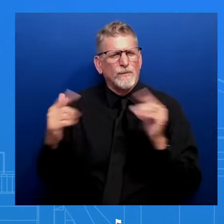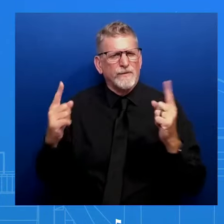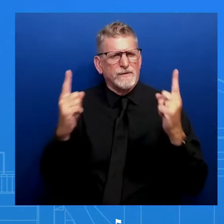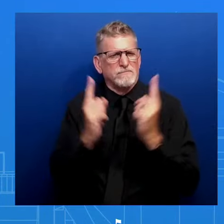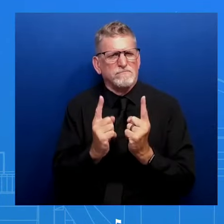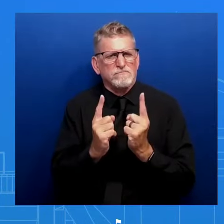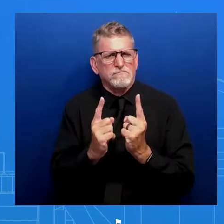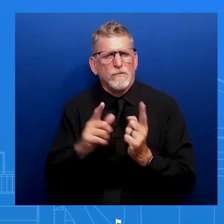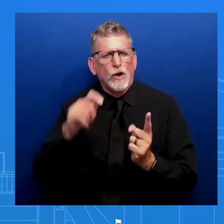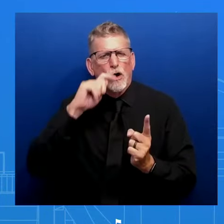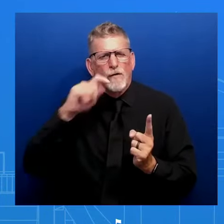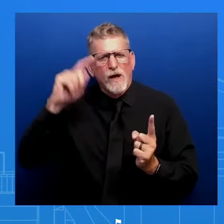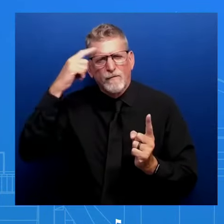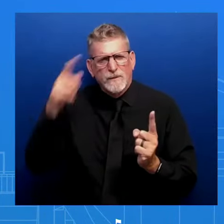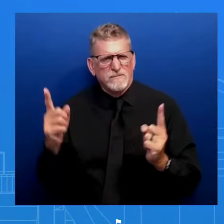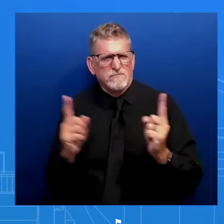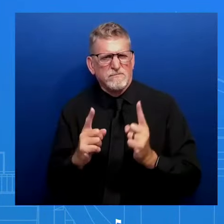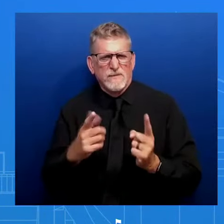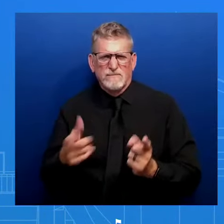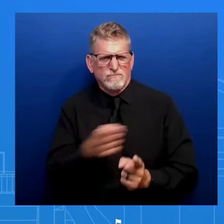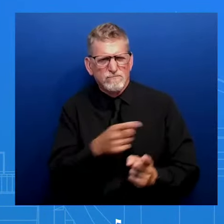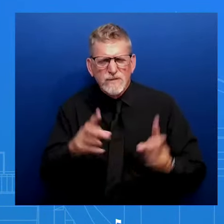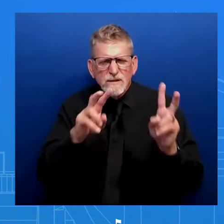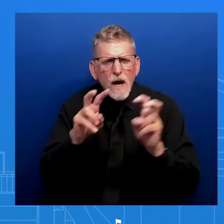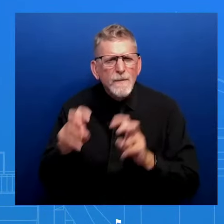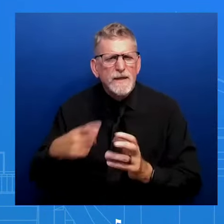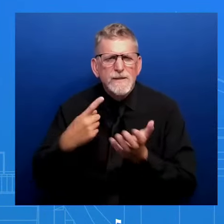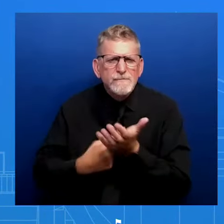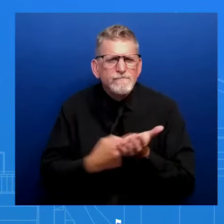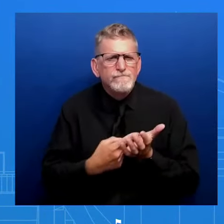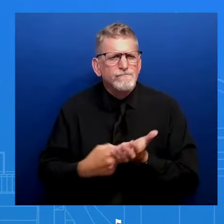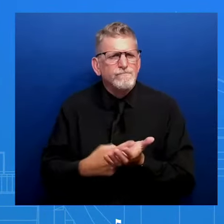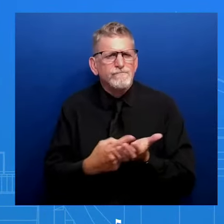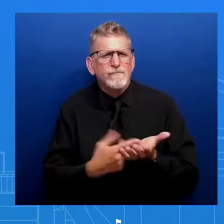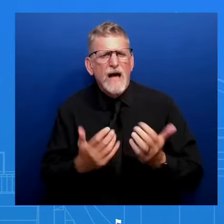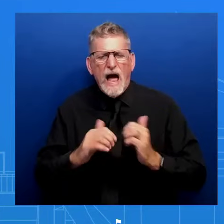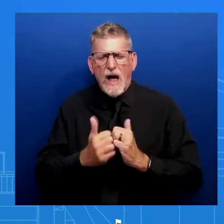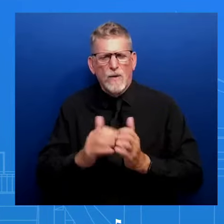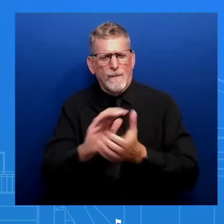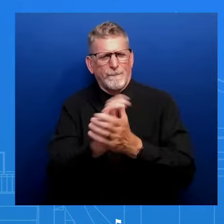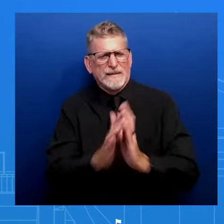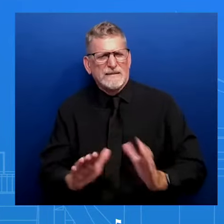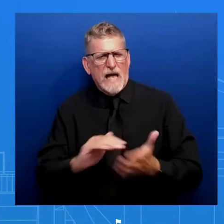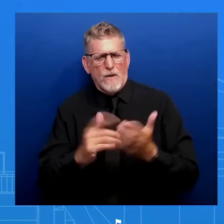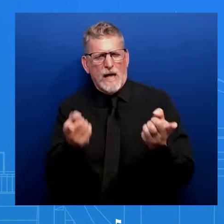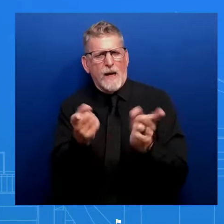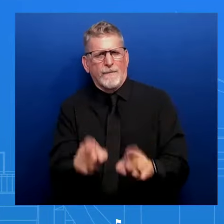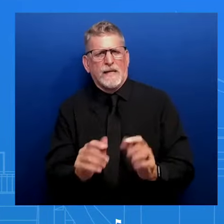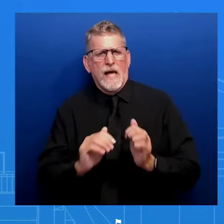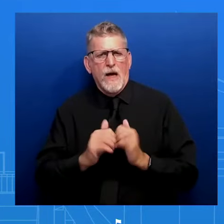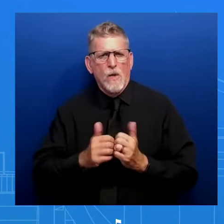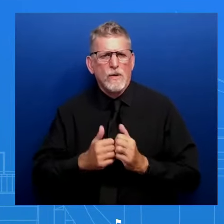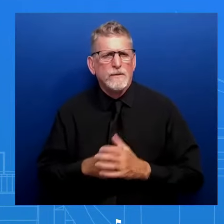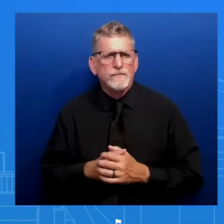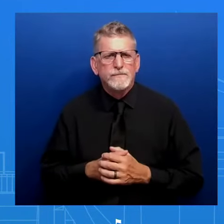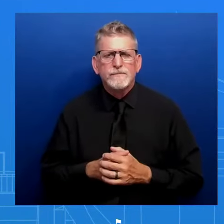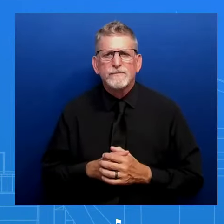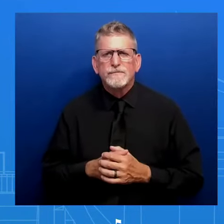The Press: But Zelenskyy -- he has said he needs F-16s, ATACMS, more heavy armor to make progress,